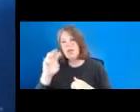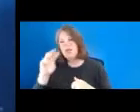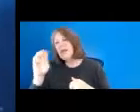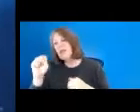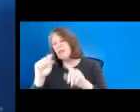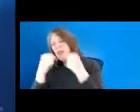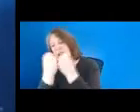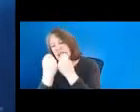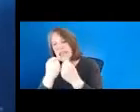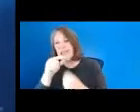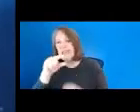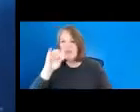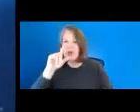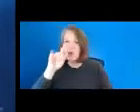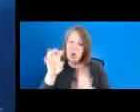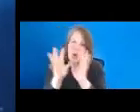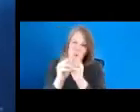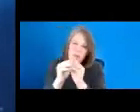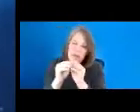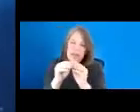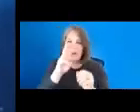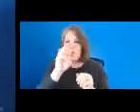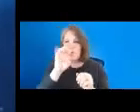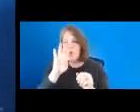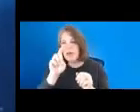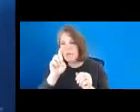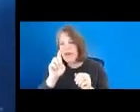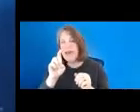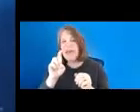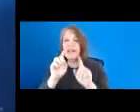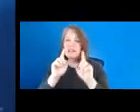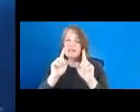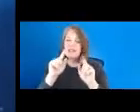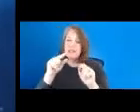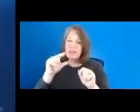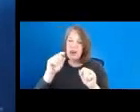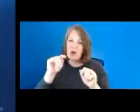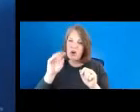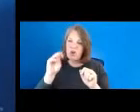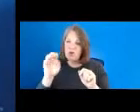Google meet, WebEx, GoToMeeting. 16:24:05 We can integrate with all of them.